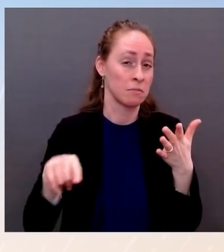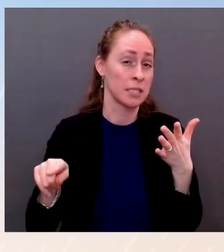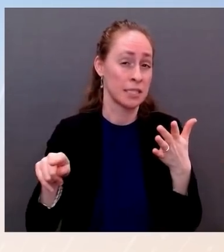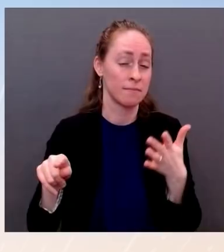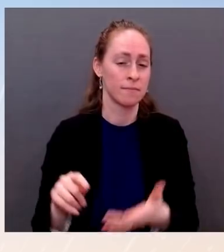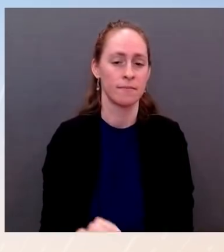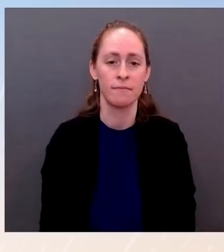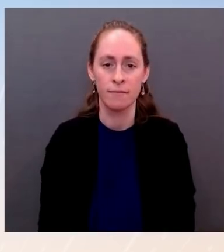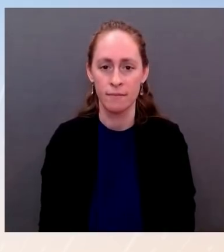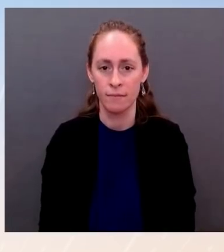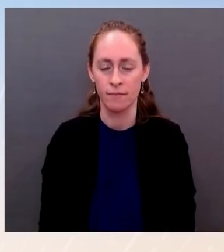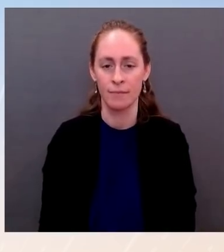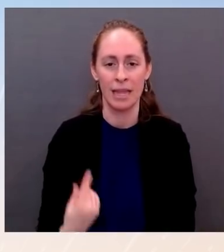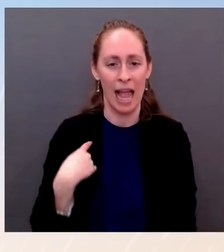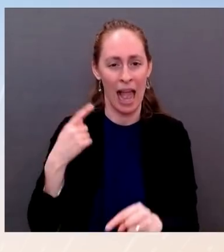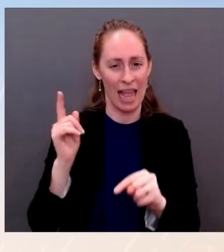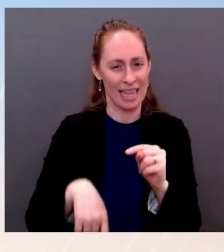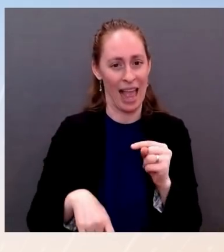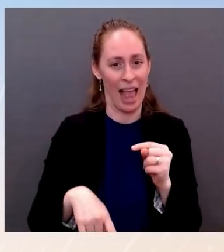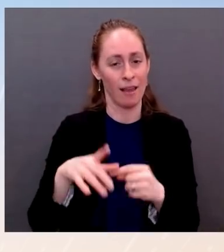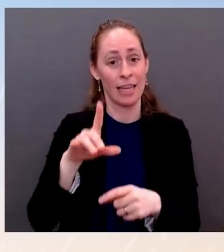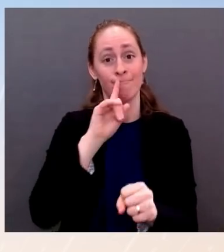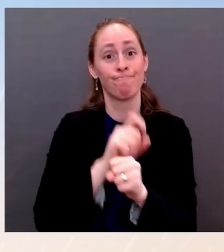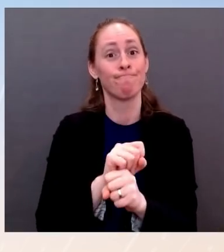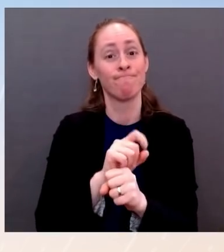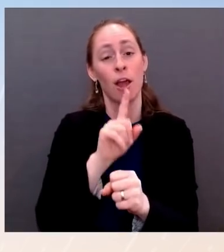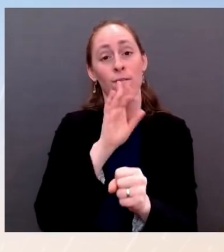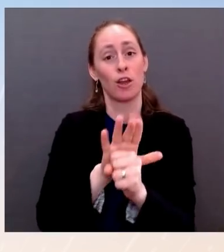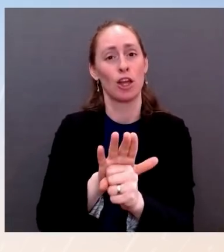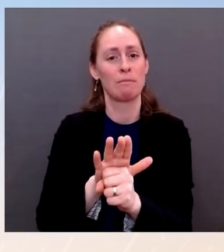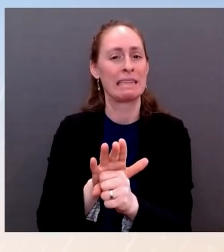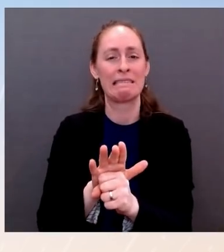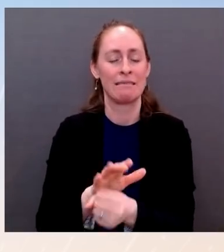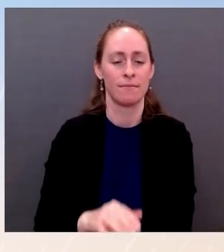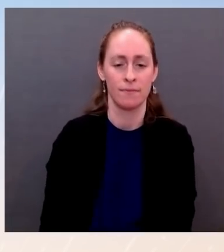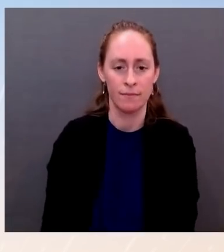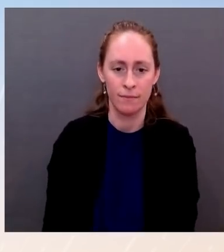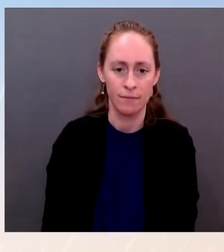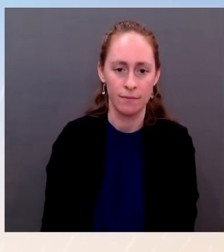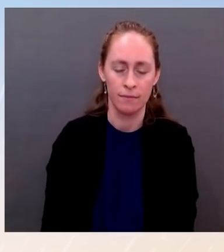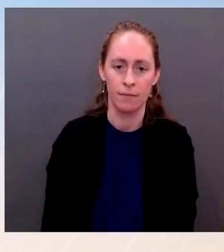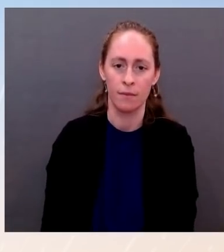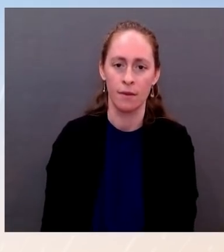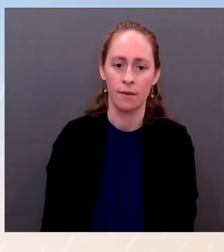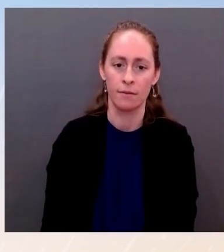The Press: Given the heightened state of concern about Russia and Ukraine,